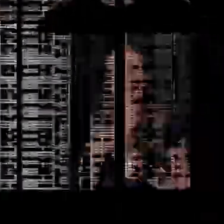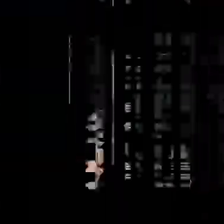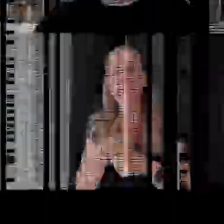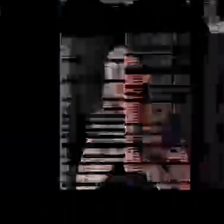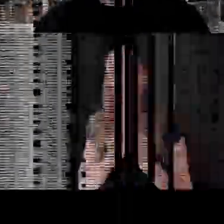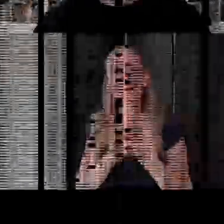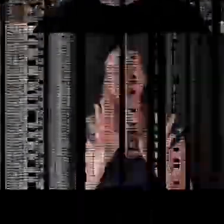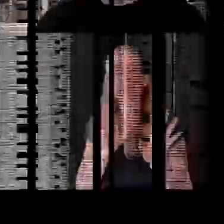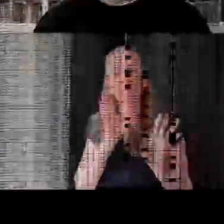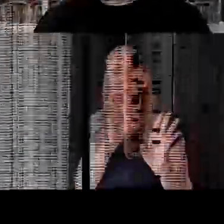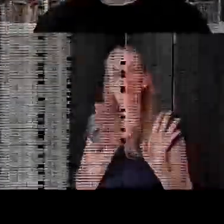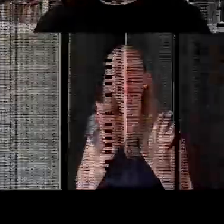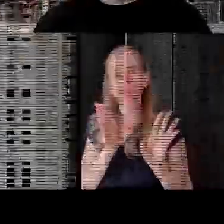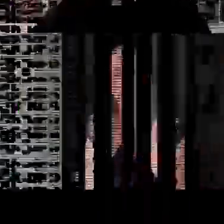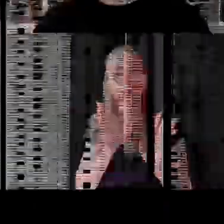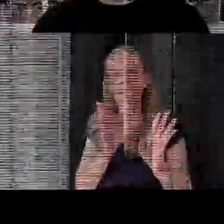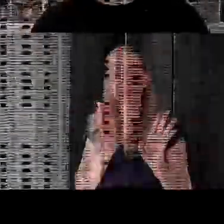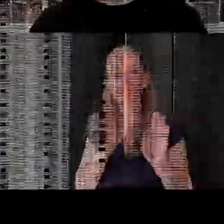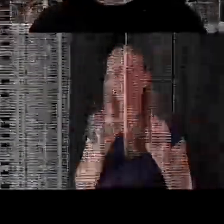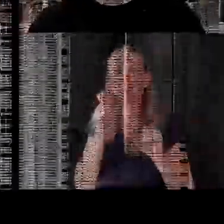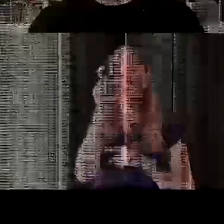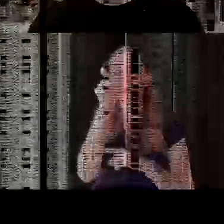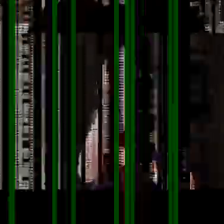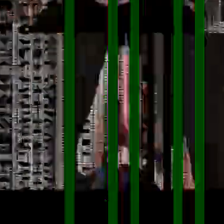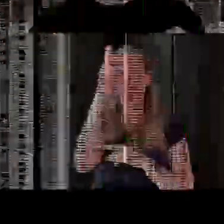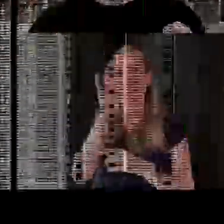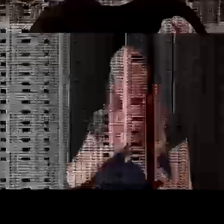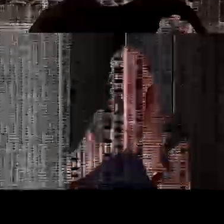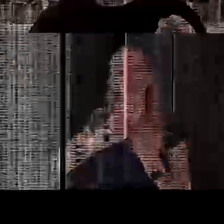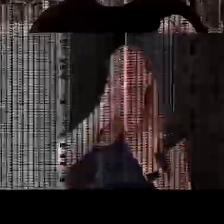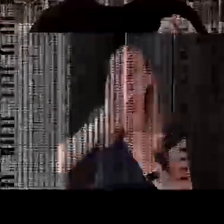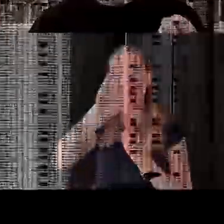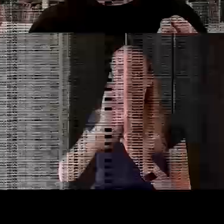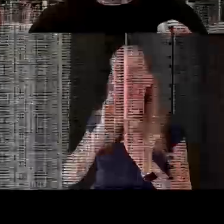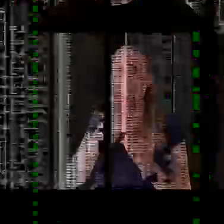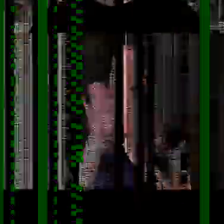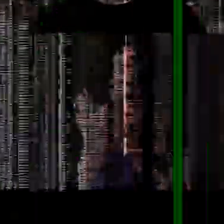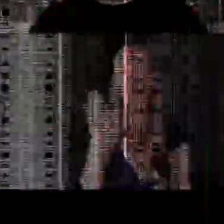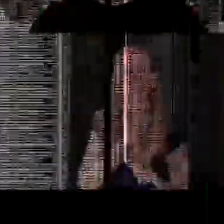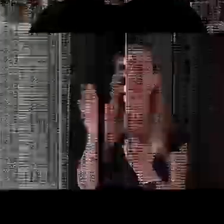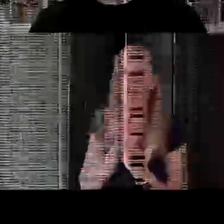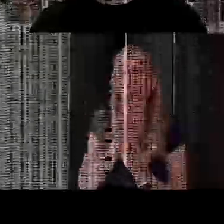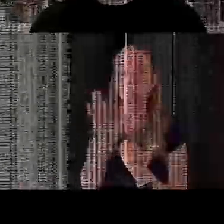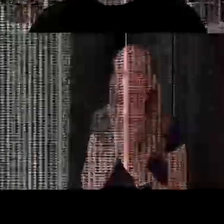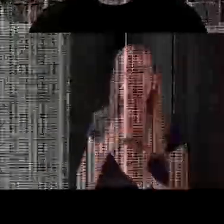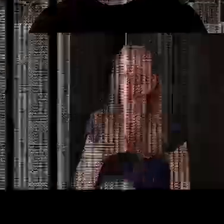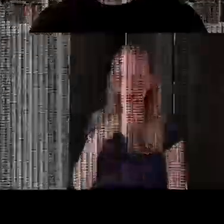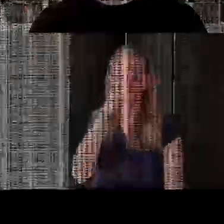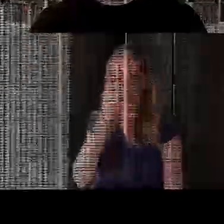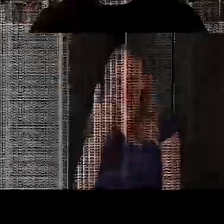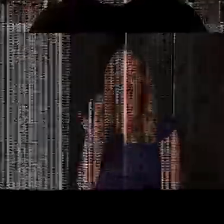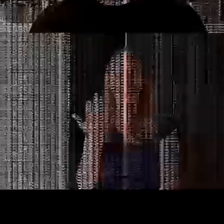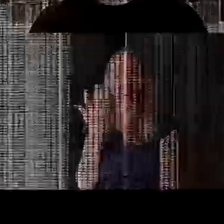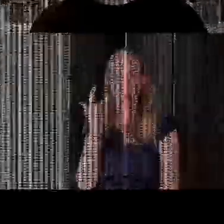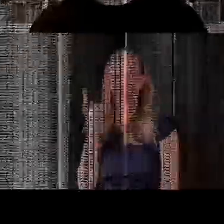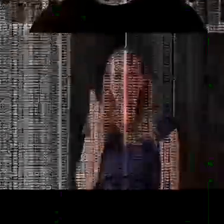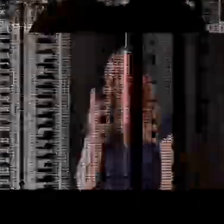to be vertical or horizontal scrolling. And I am thinking, why is someone who has been so strong,